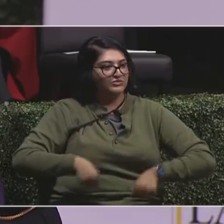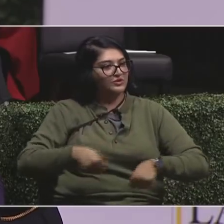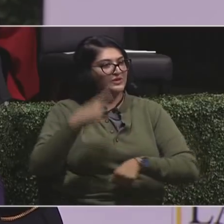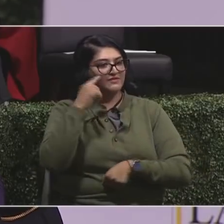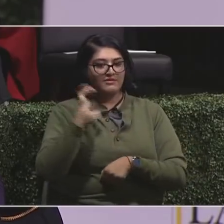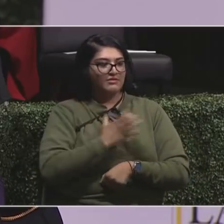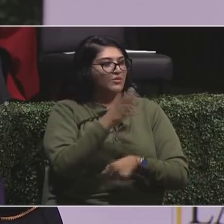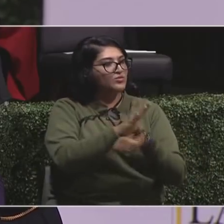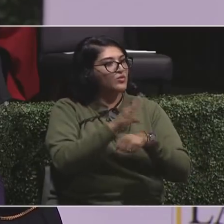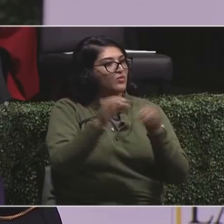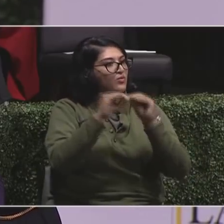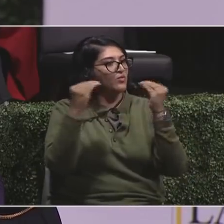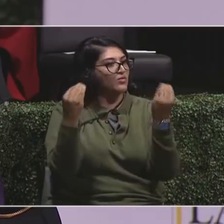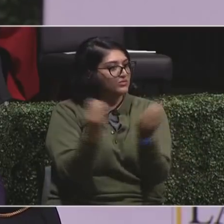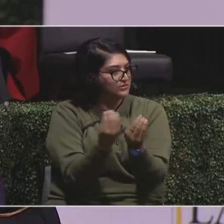FULL OF POSSIBILITIES FOR PERSONAL